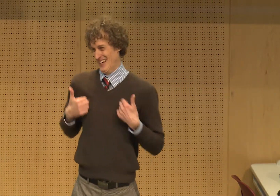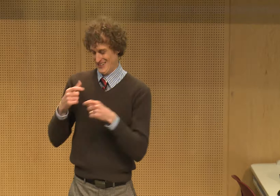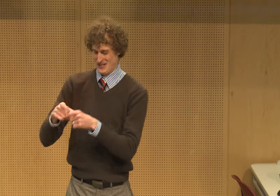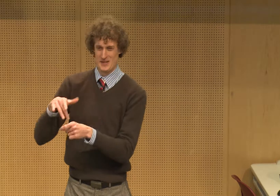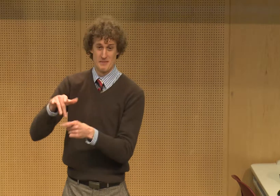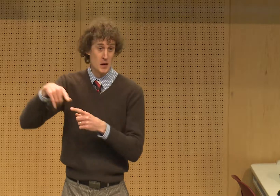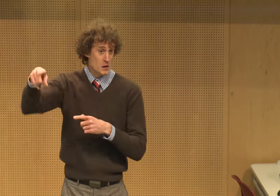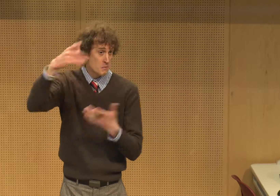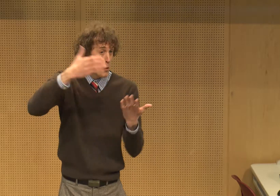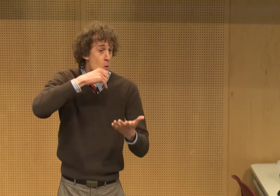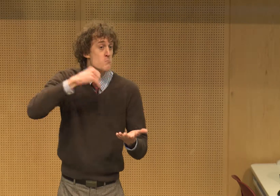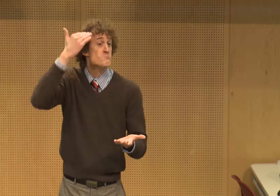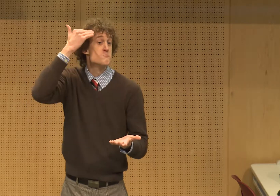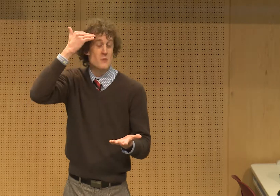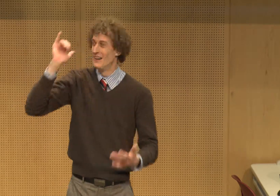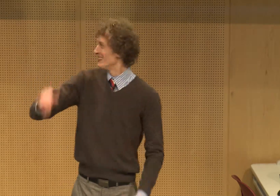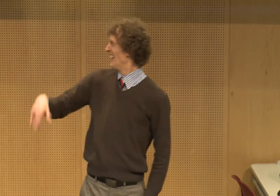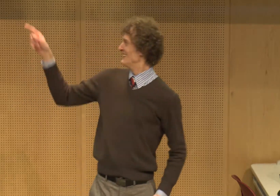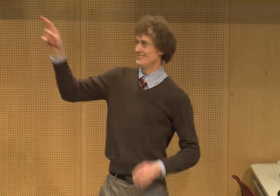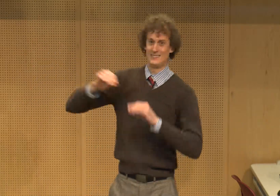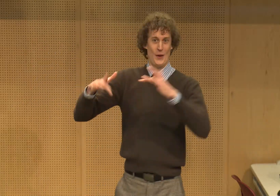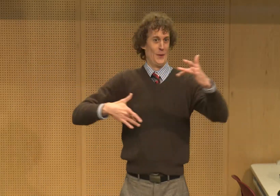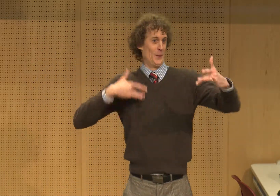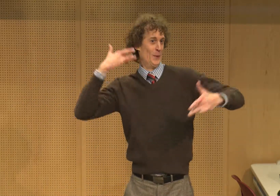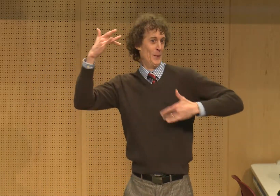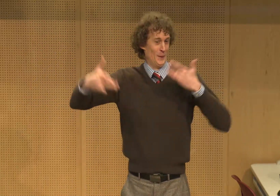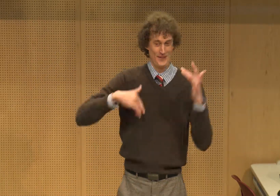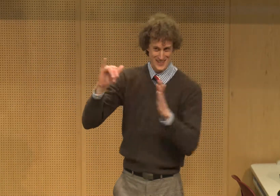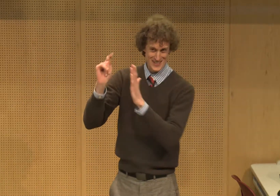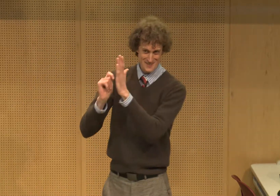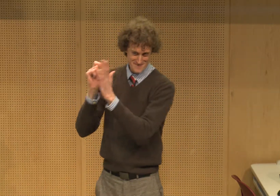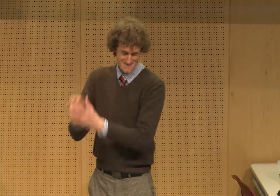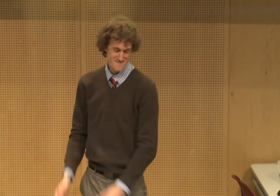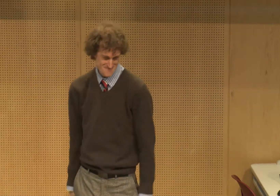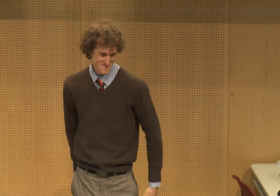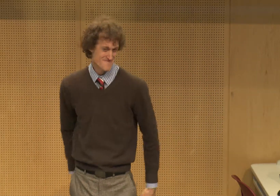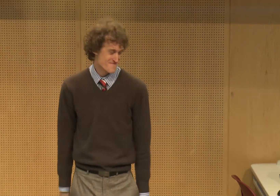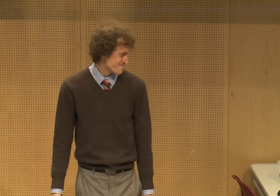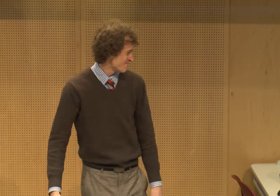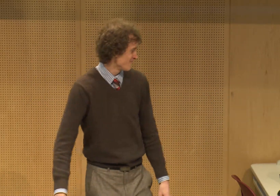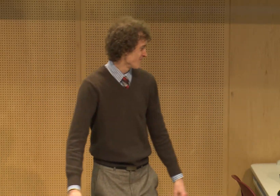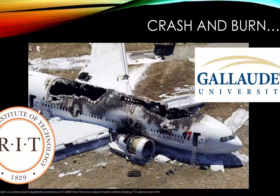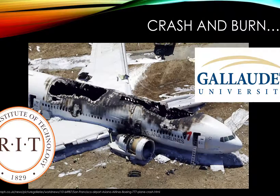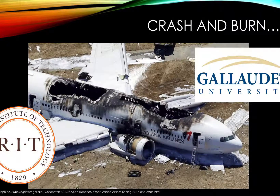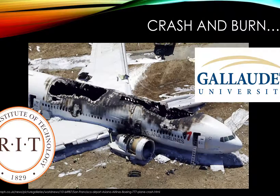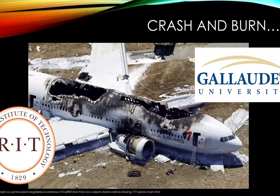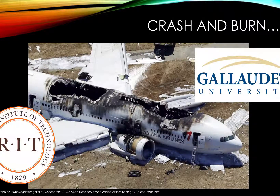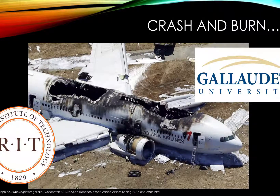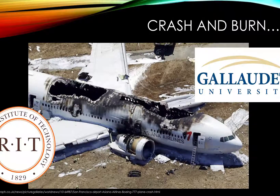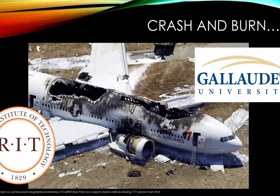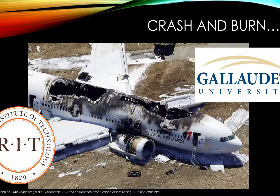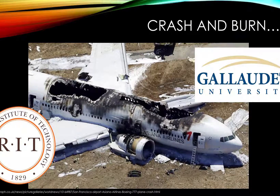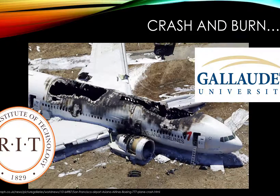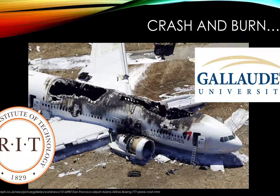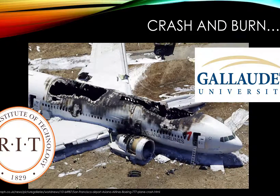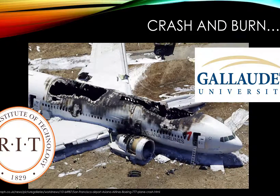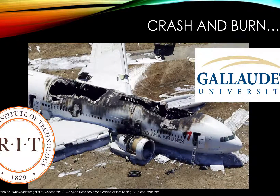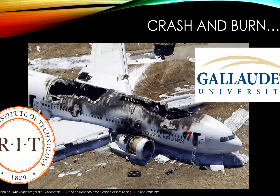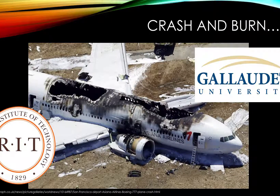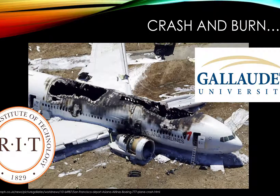You know, myself, I never touched that. Maybe some people know what that was back in the time, but I never did. But it was a very exciting time back then.